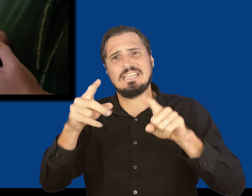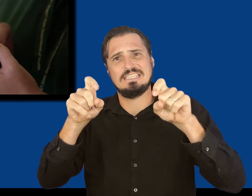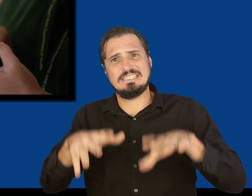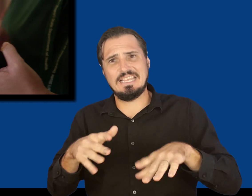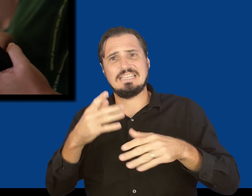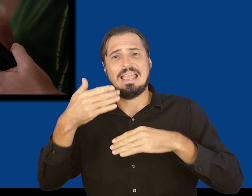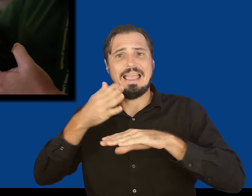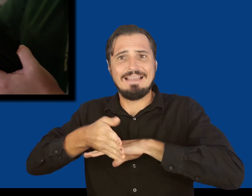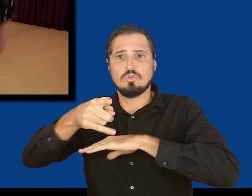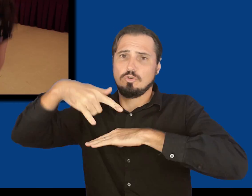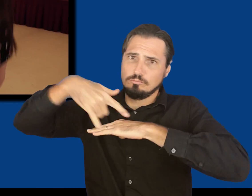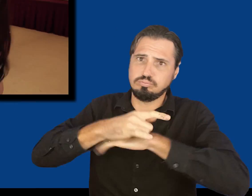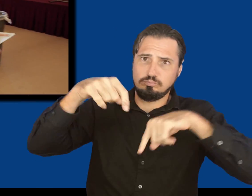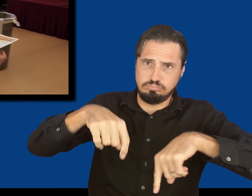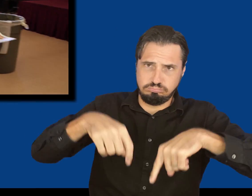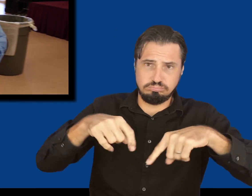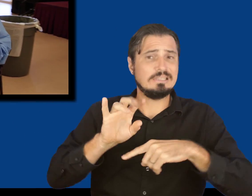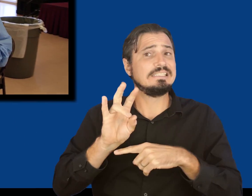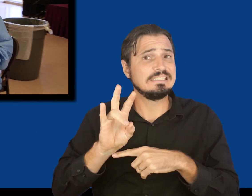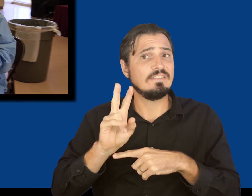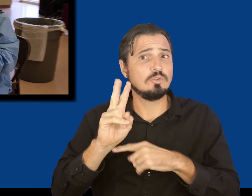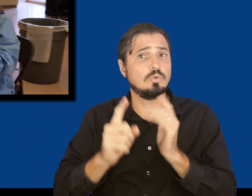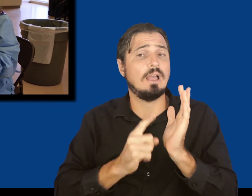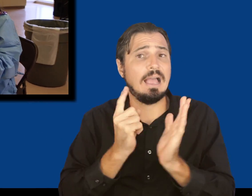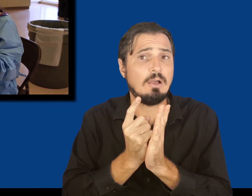sooner than 72 hours after your arrival the